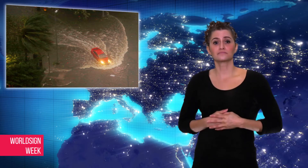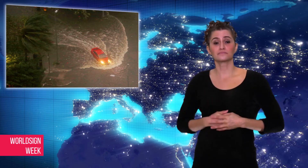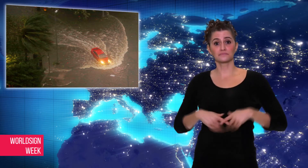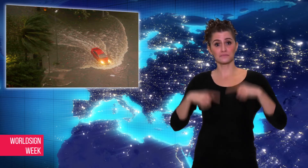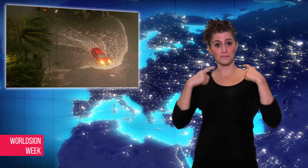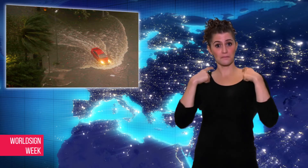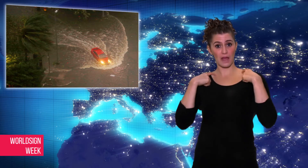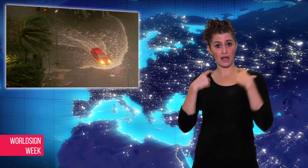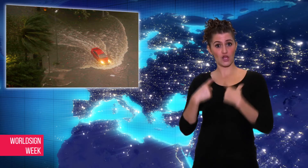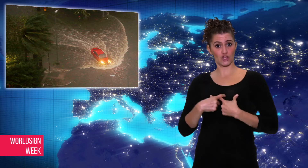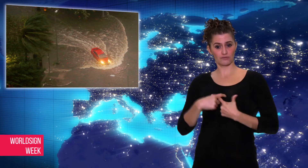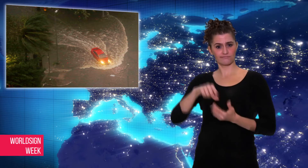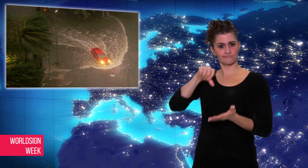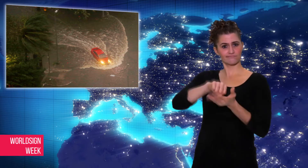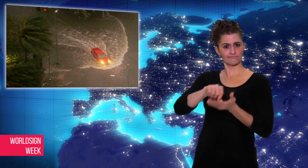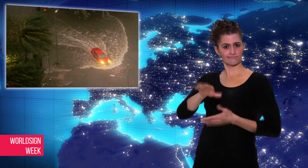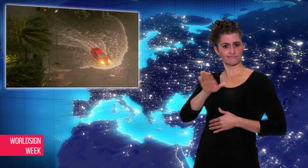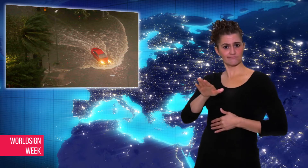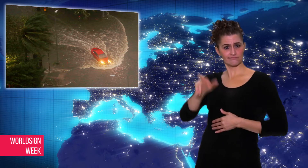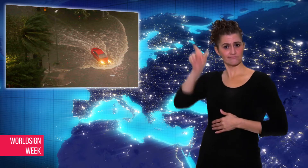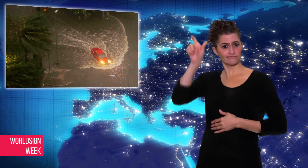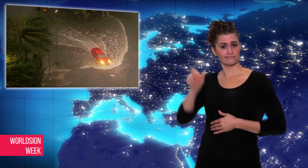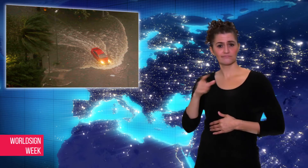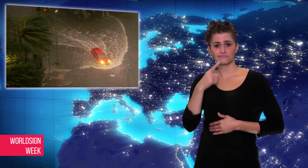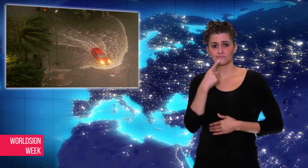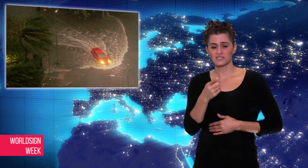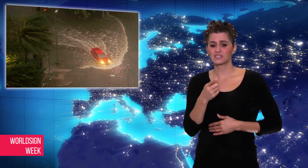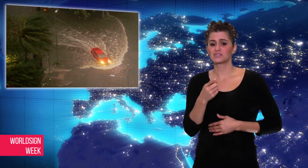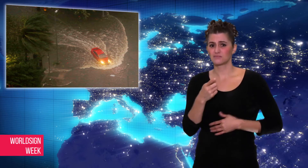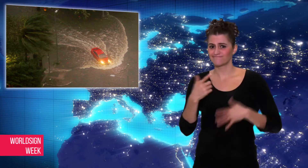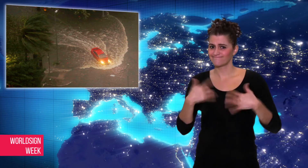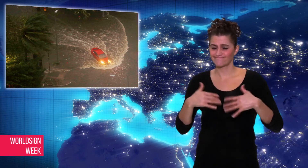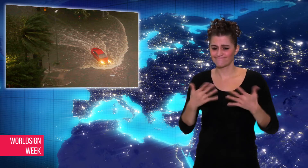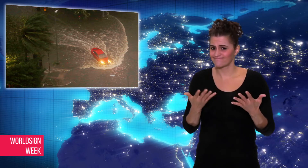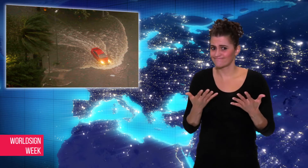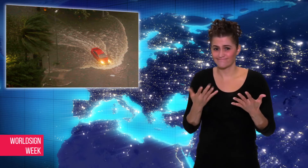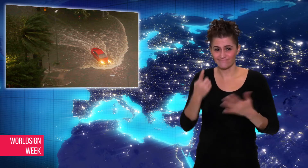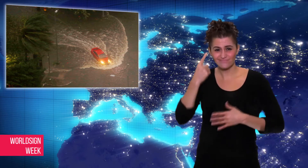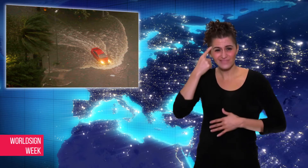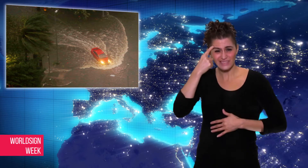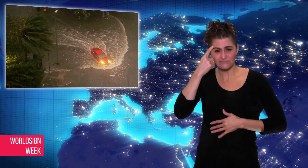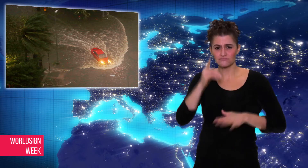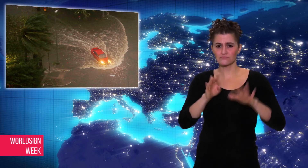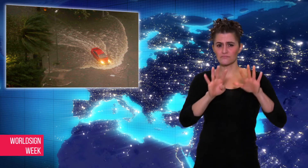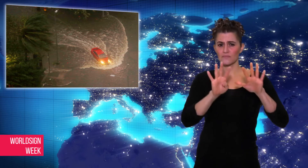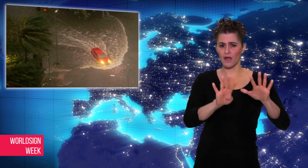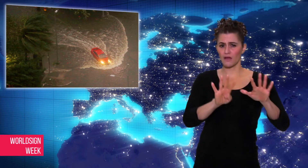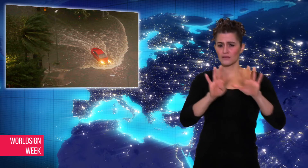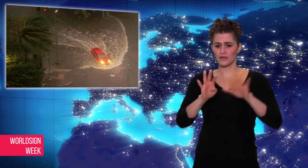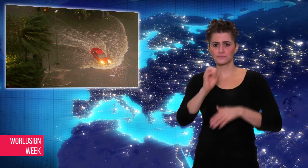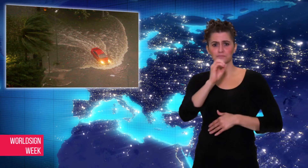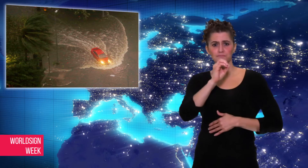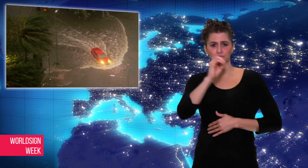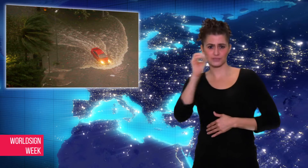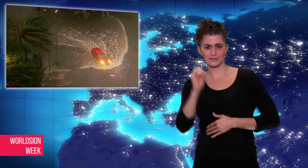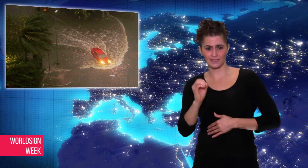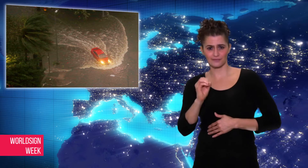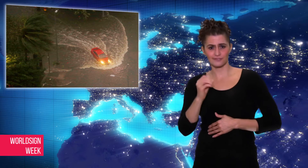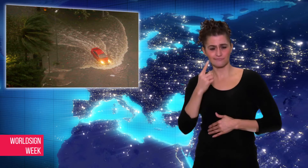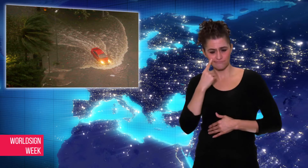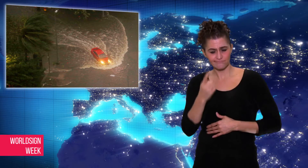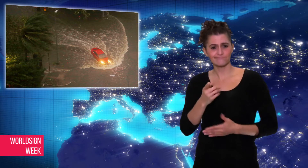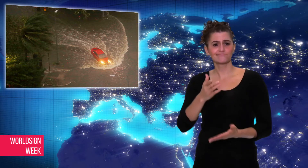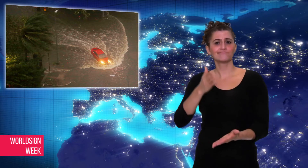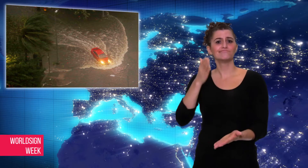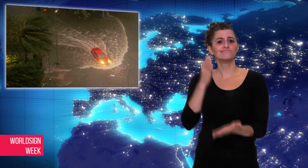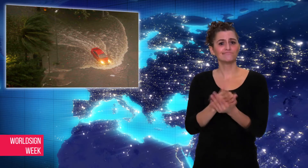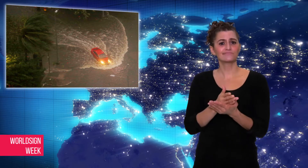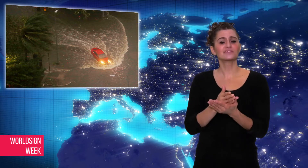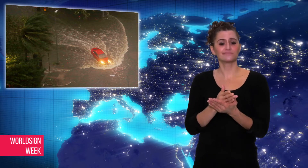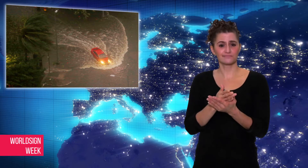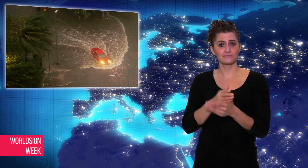that they were all killed.” Hundreds